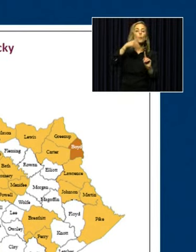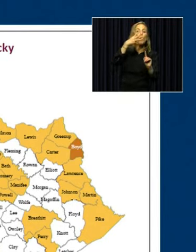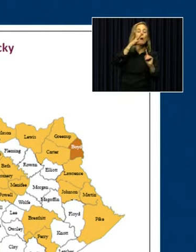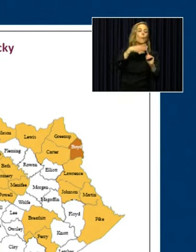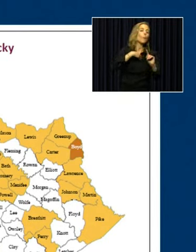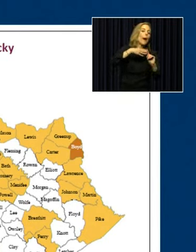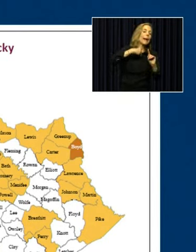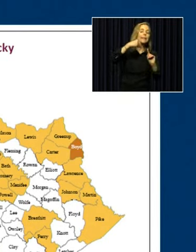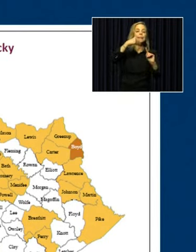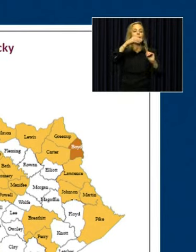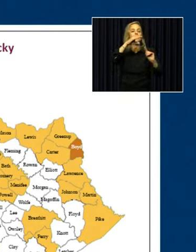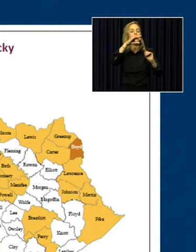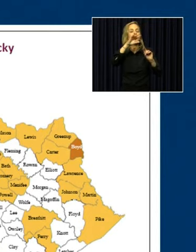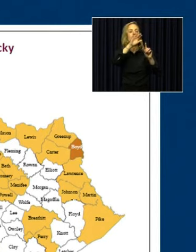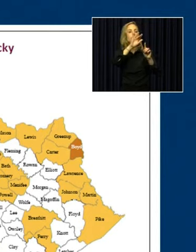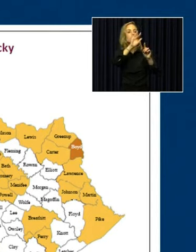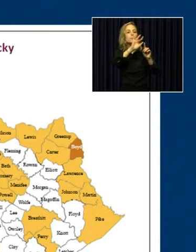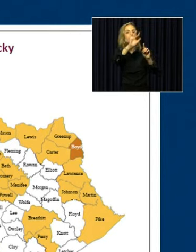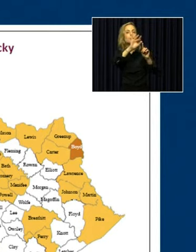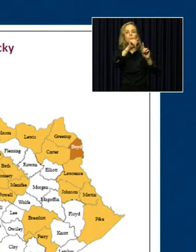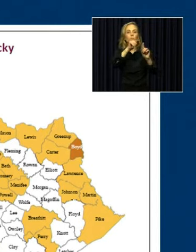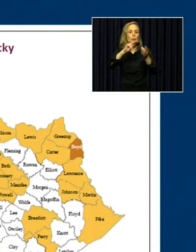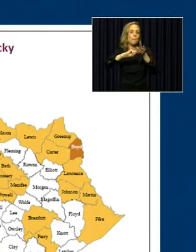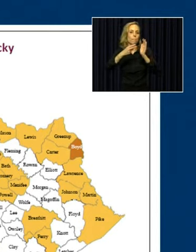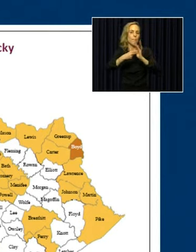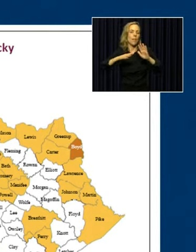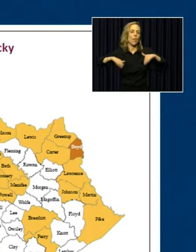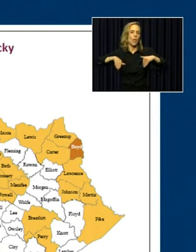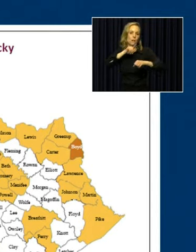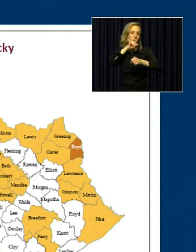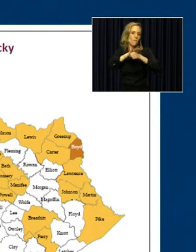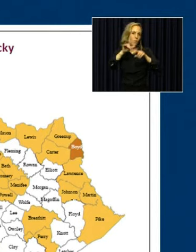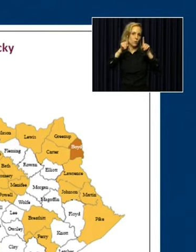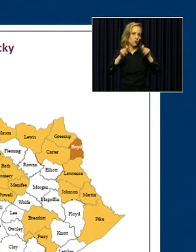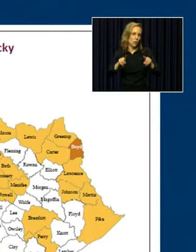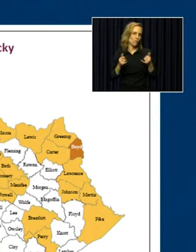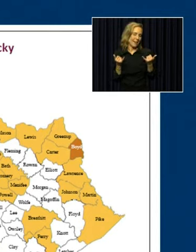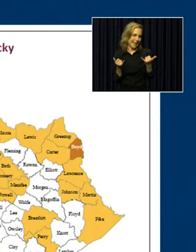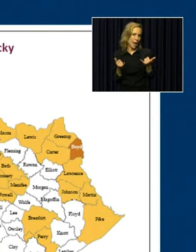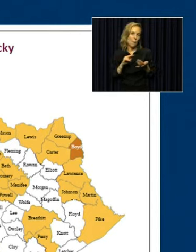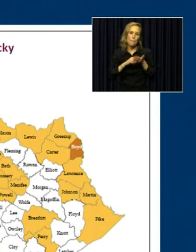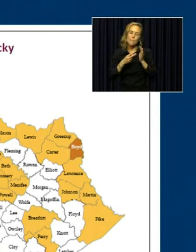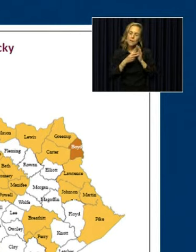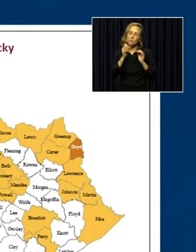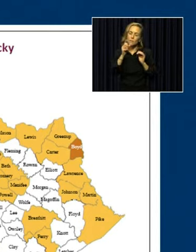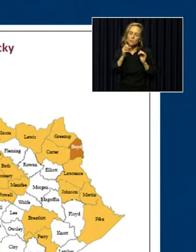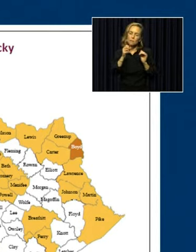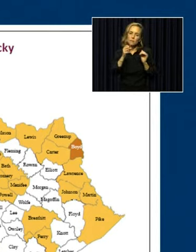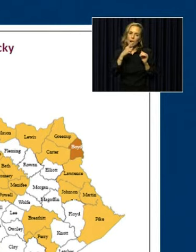AN 81-YEAR-OLD MALE FROM BOONE.